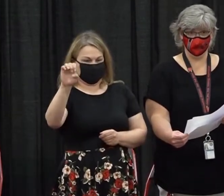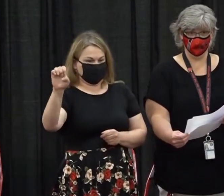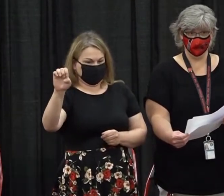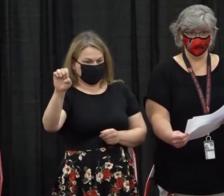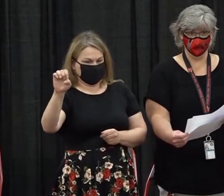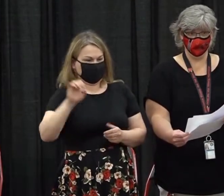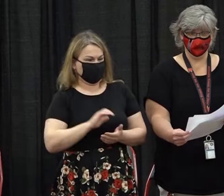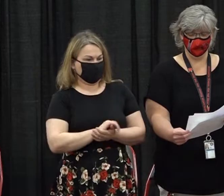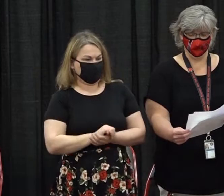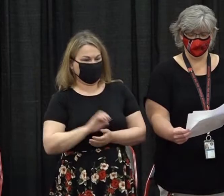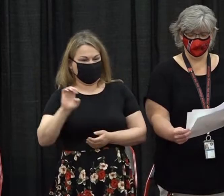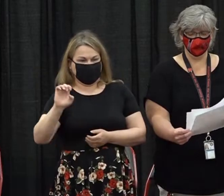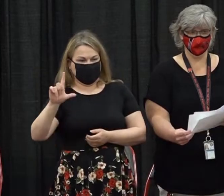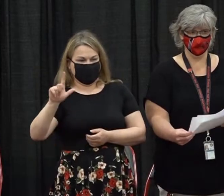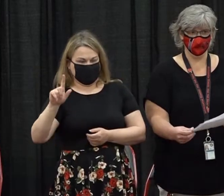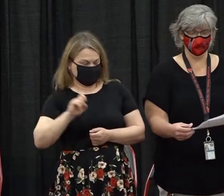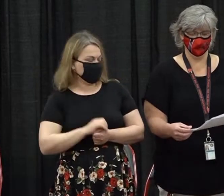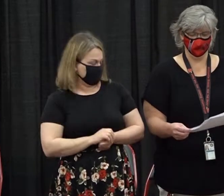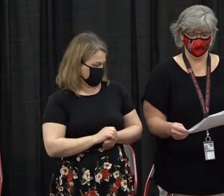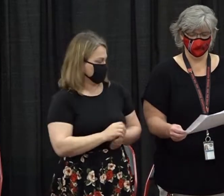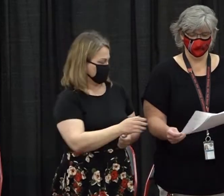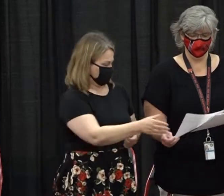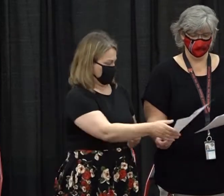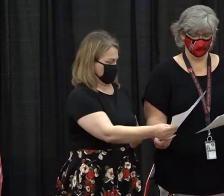Elizabeth Stone.